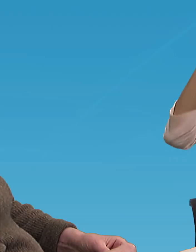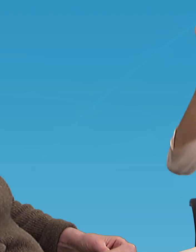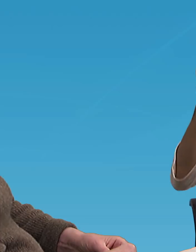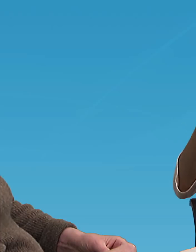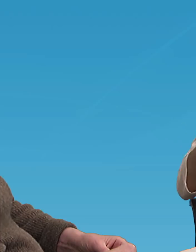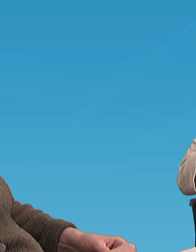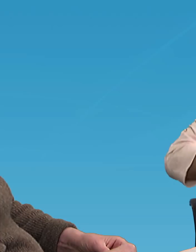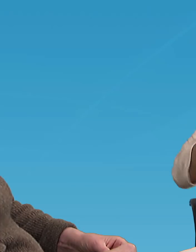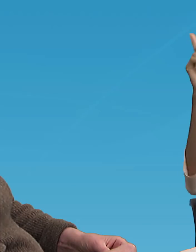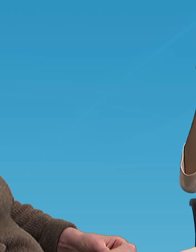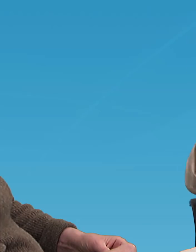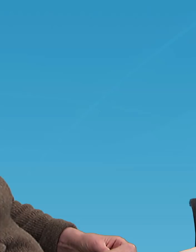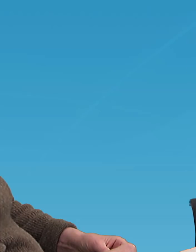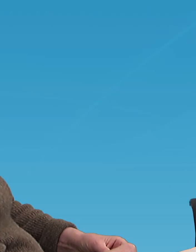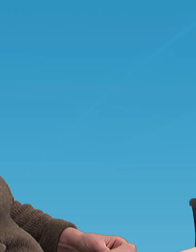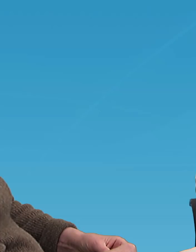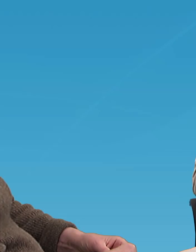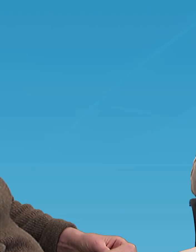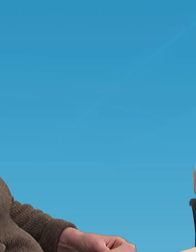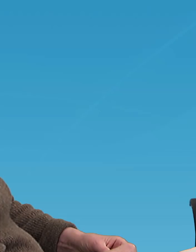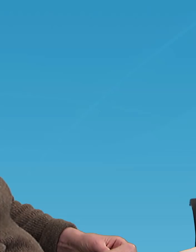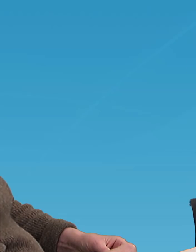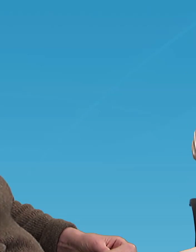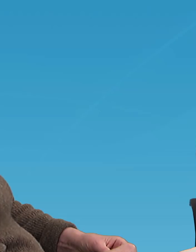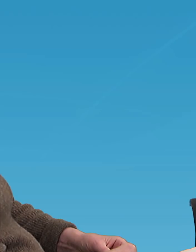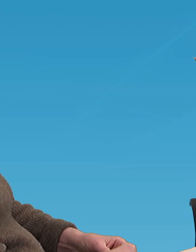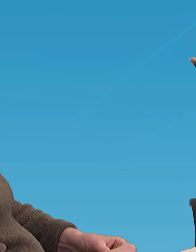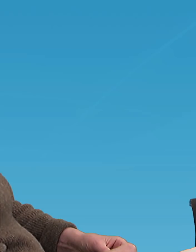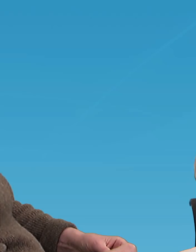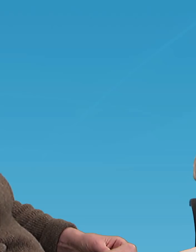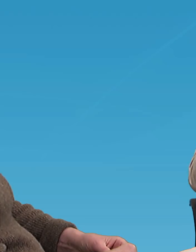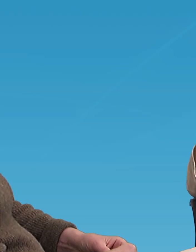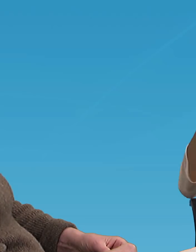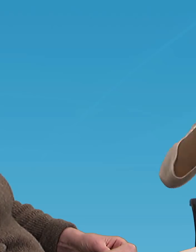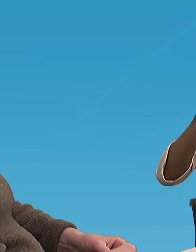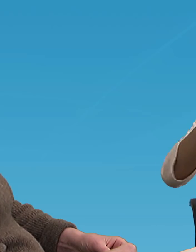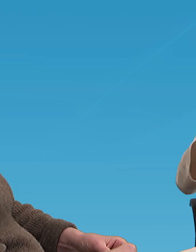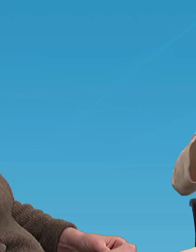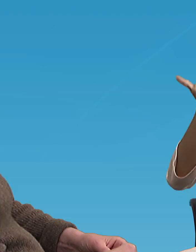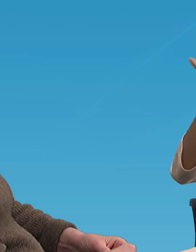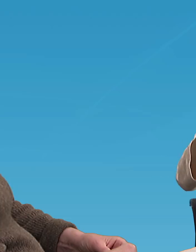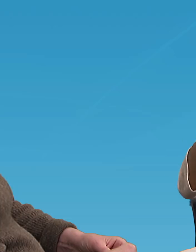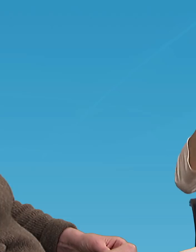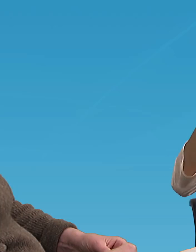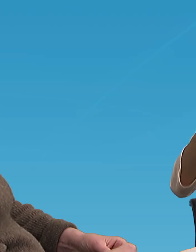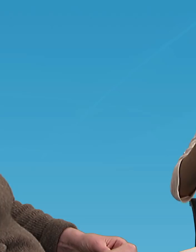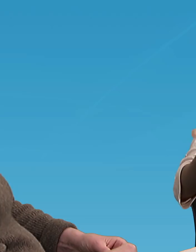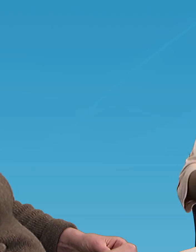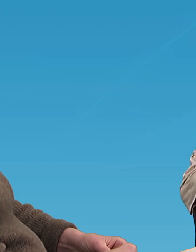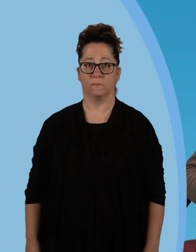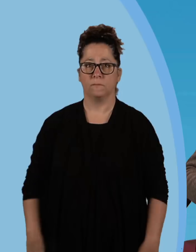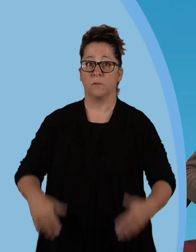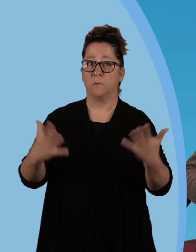with educational interpreters, they have different skills. Why do you think that is? Why do you think states have different standards for interpreters?